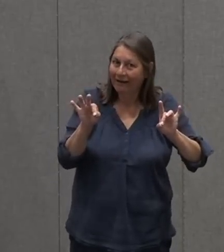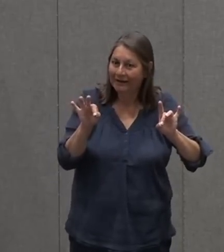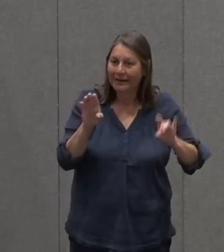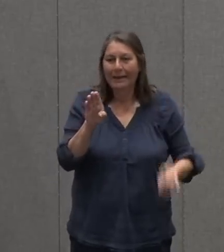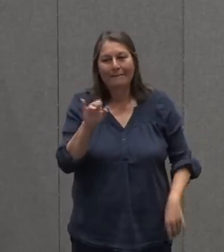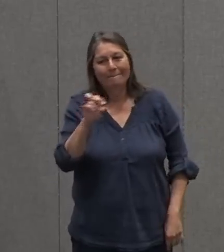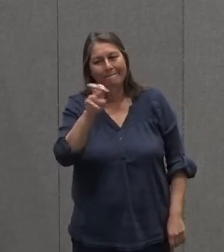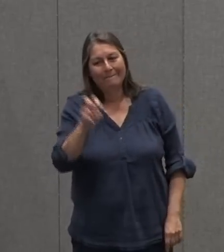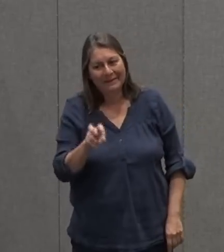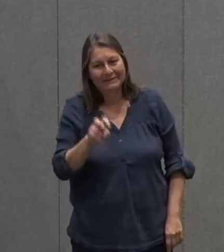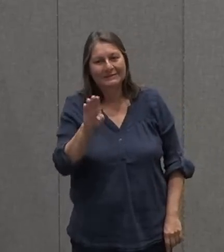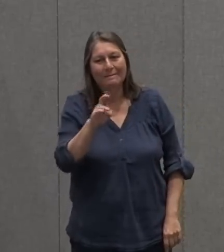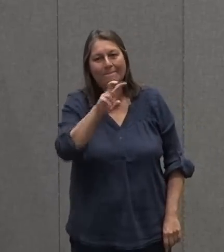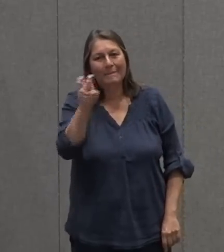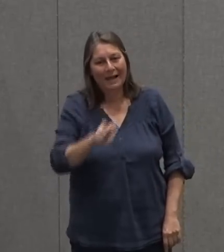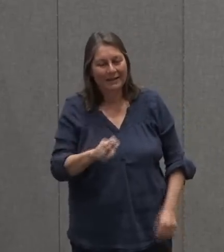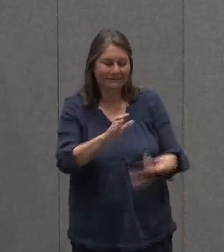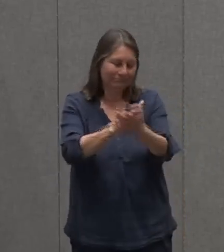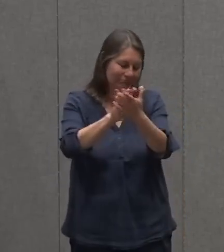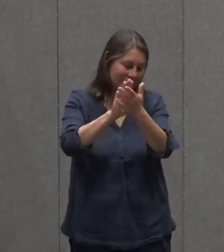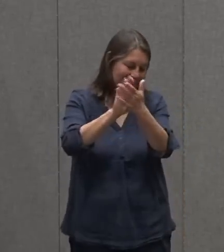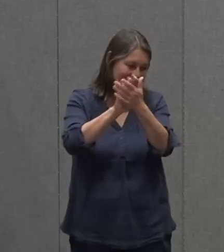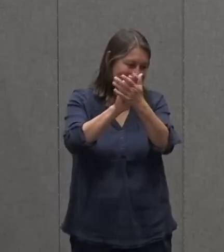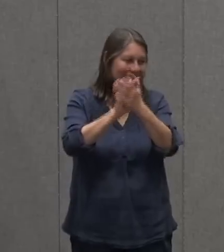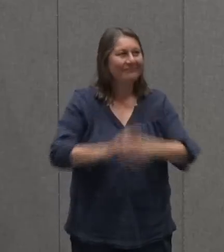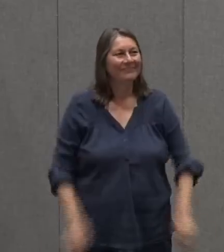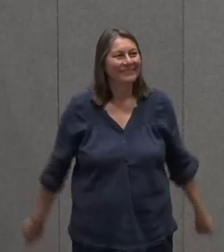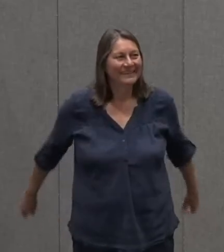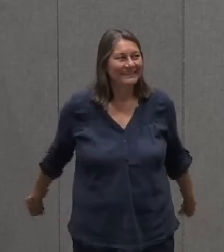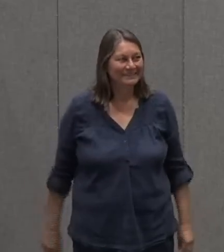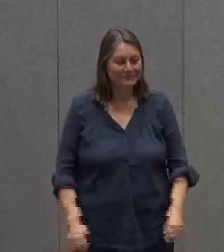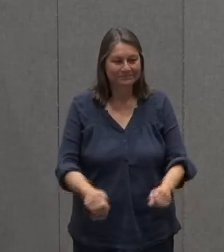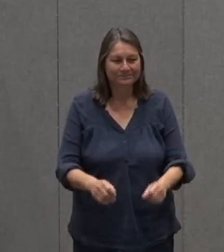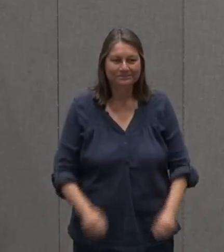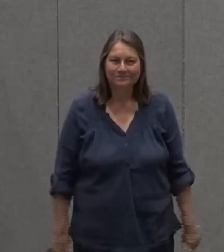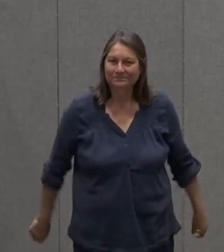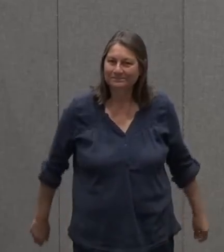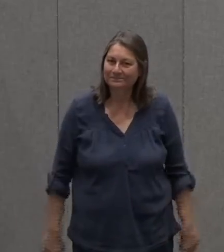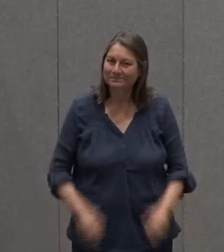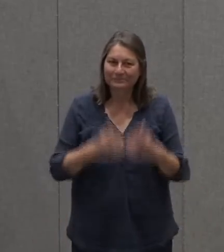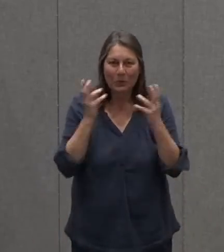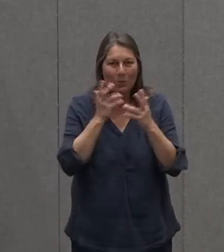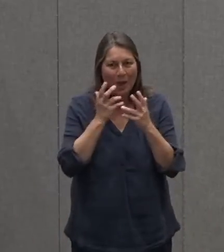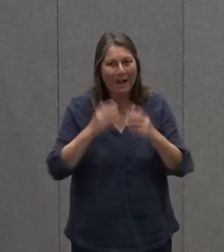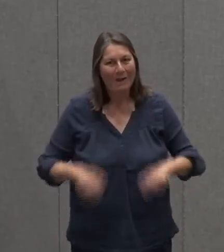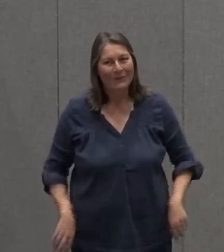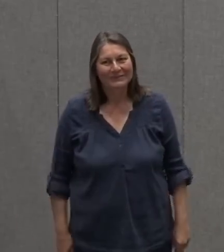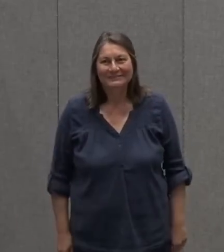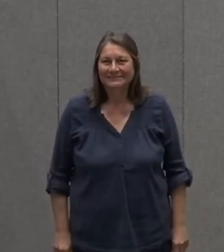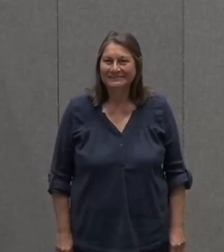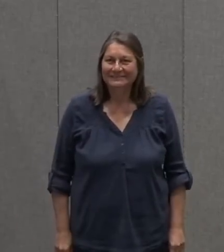Bizz buzz. Woo yay! Yeah. See and that was just with three and six.